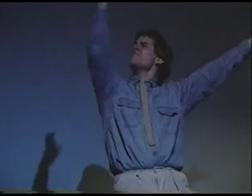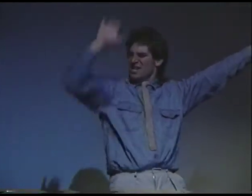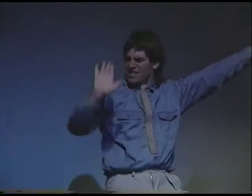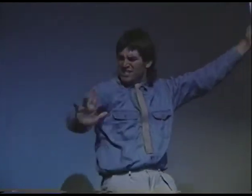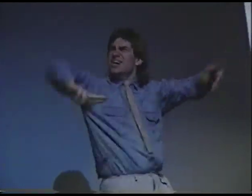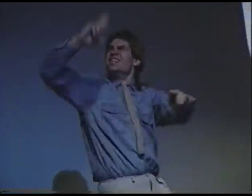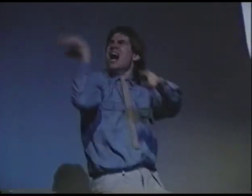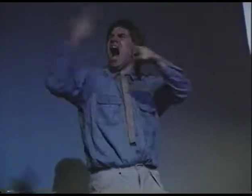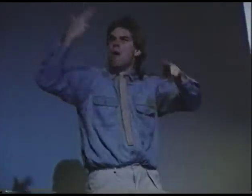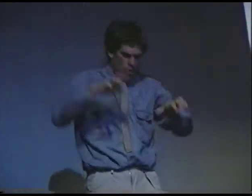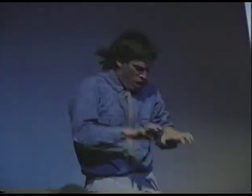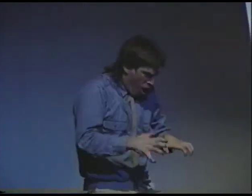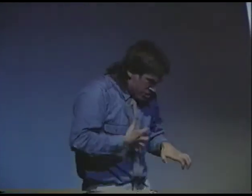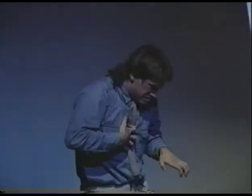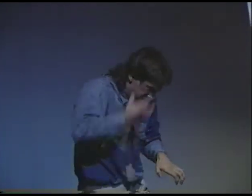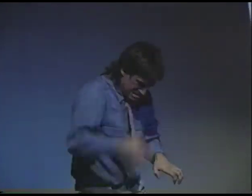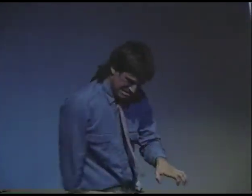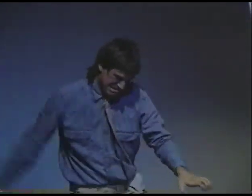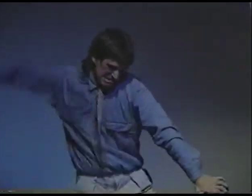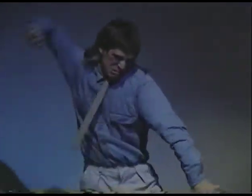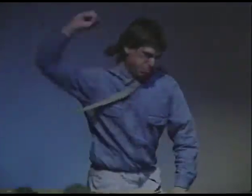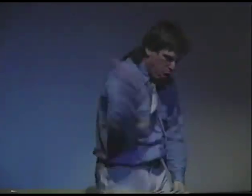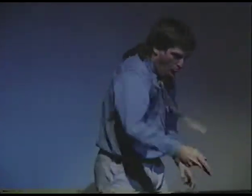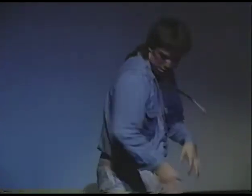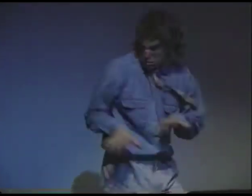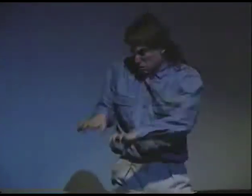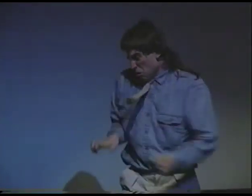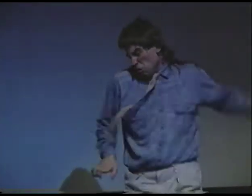I screamed his name.